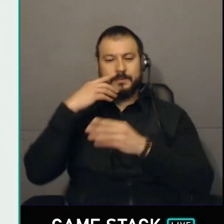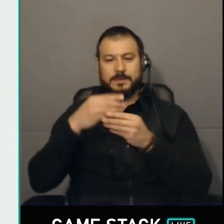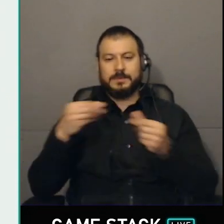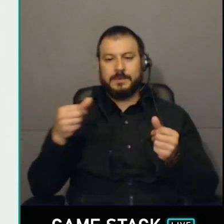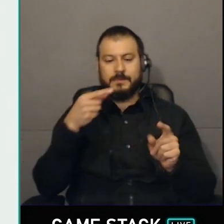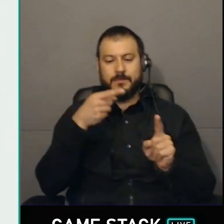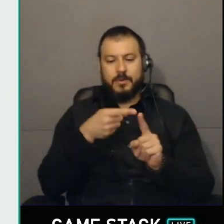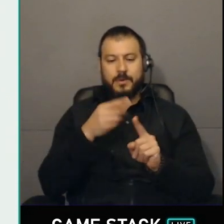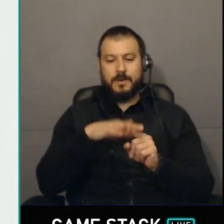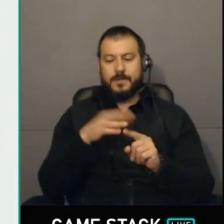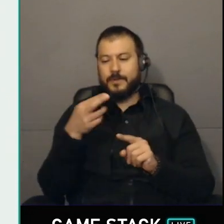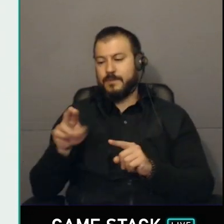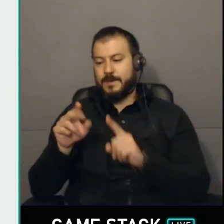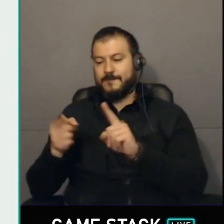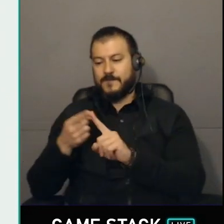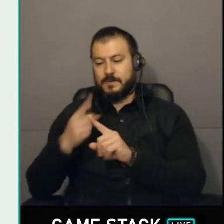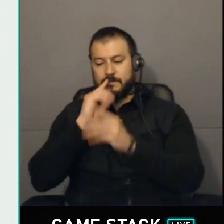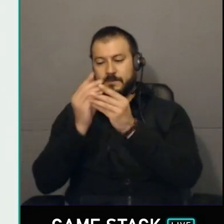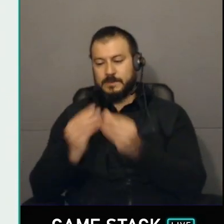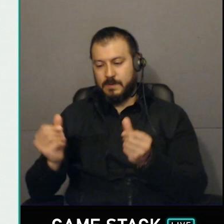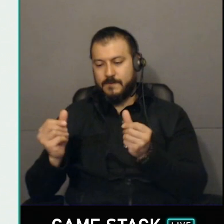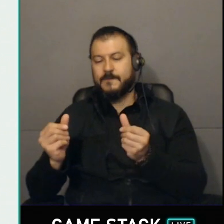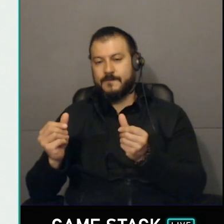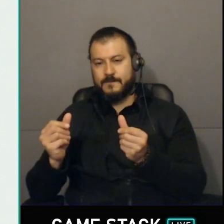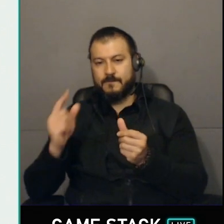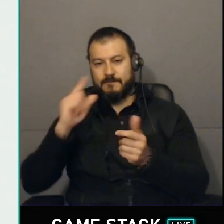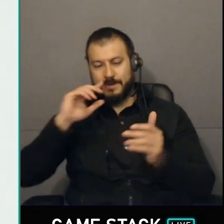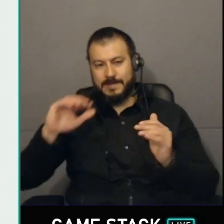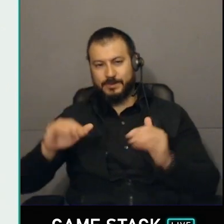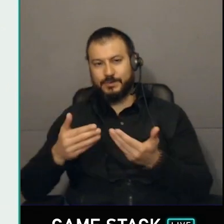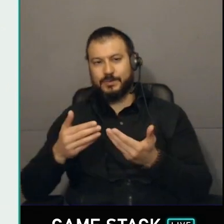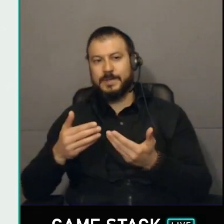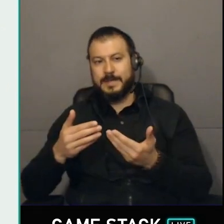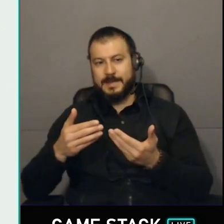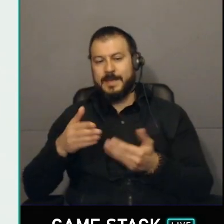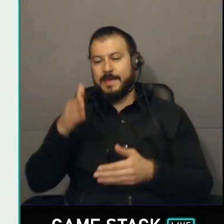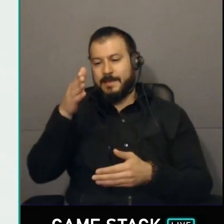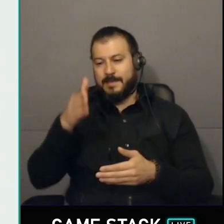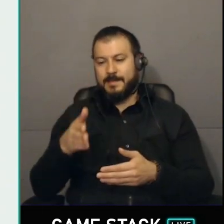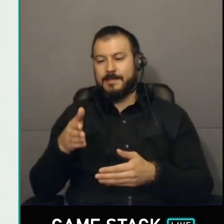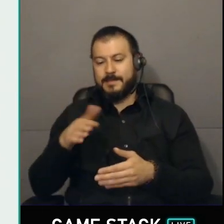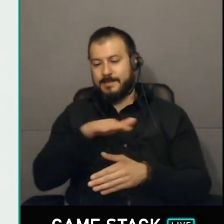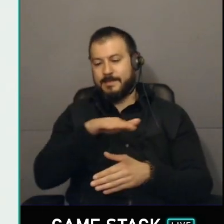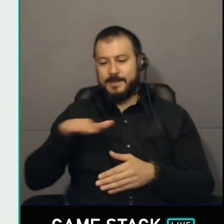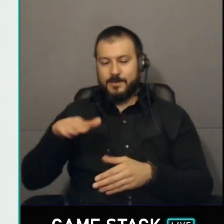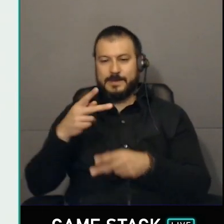It's actually going to introduce, not only a linear component to keep the box off the ground,